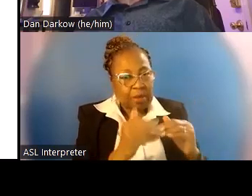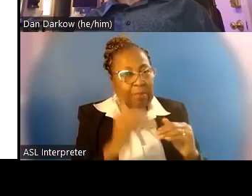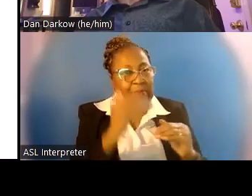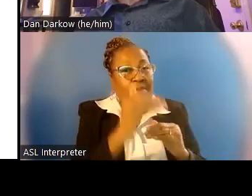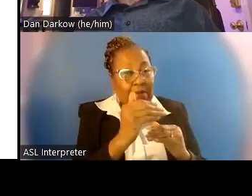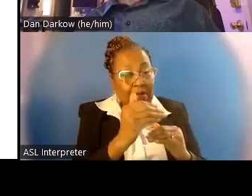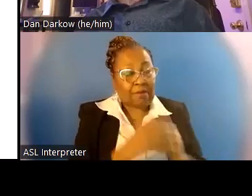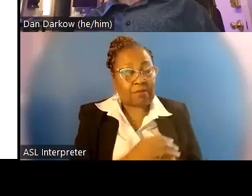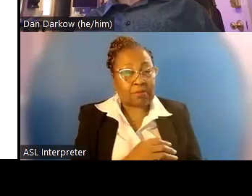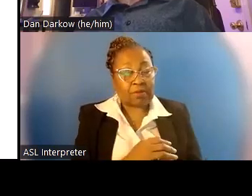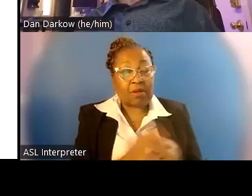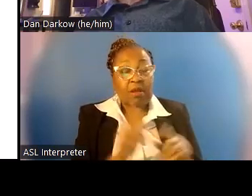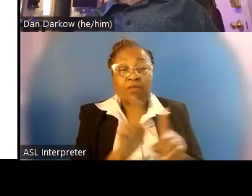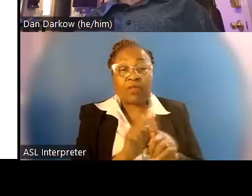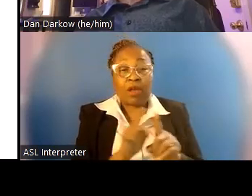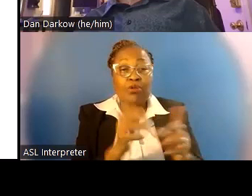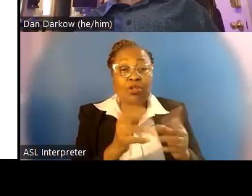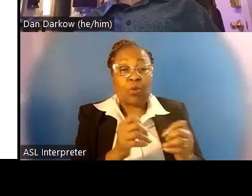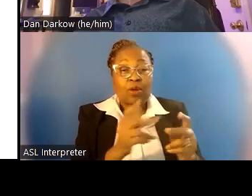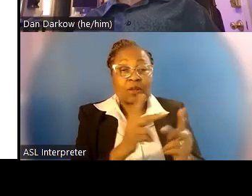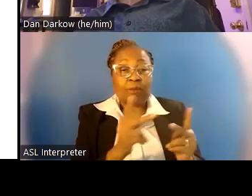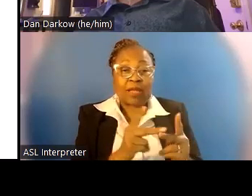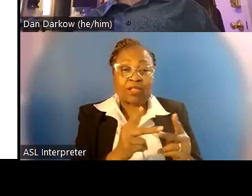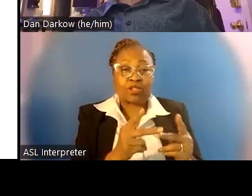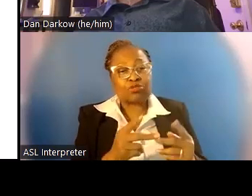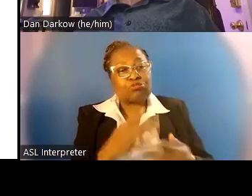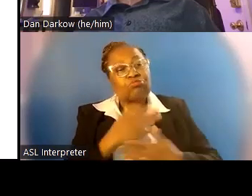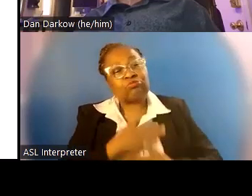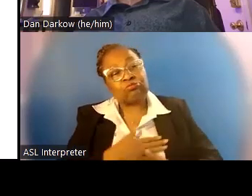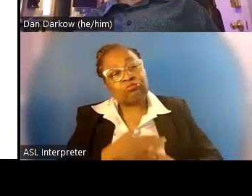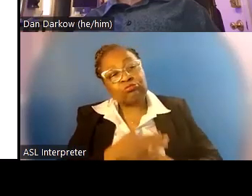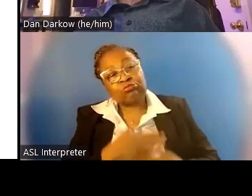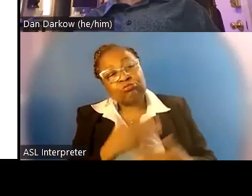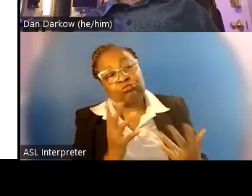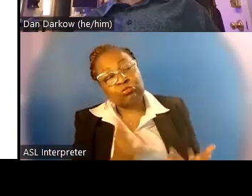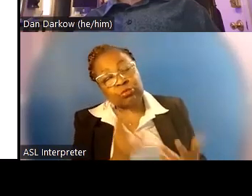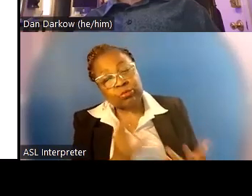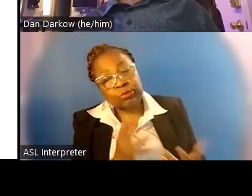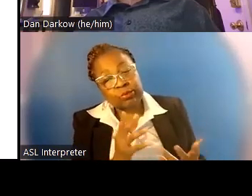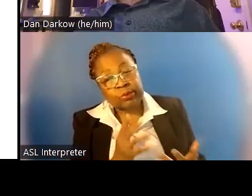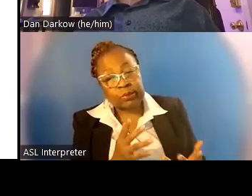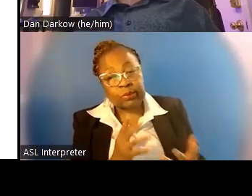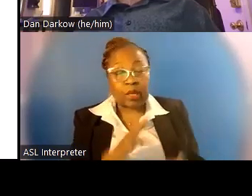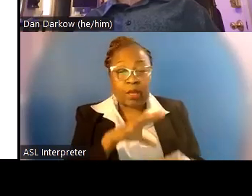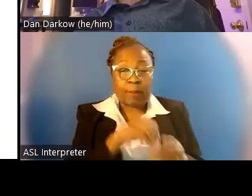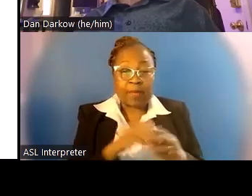They also wanted a space to casually get together and to be in community with other disabled folks